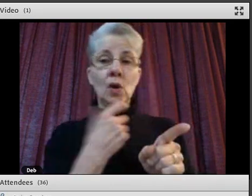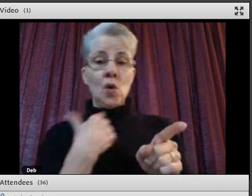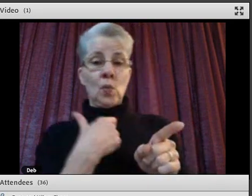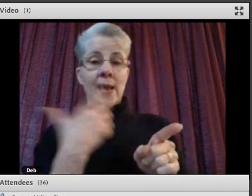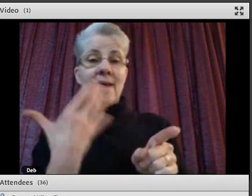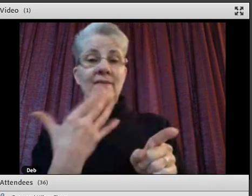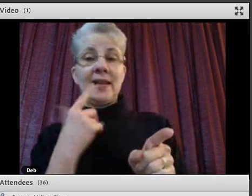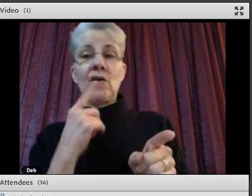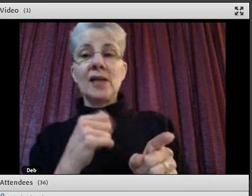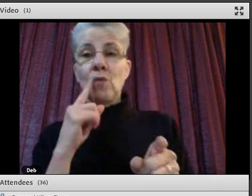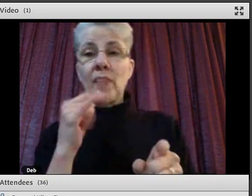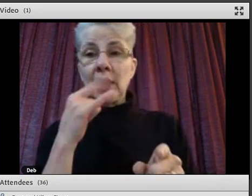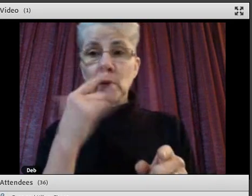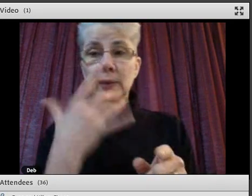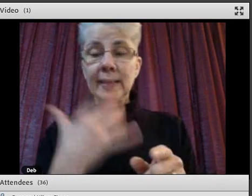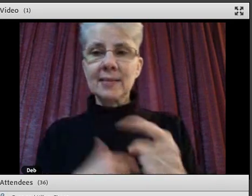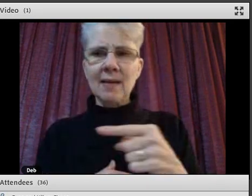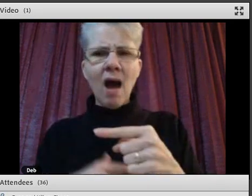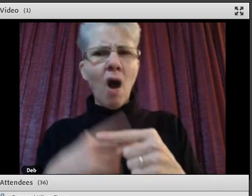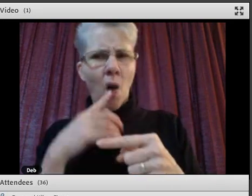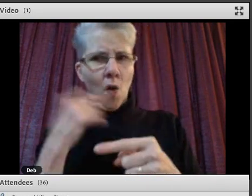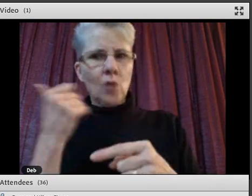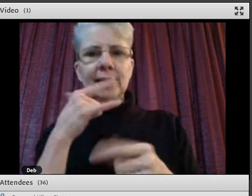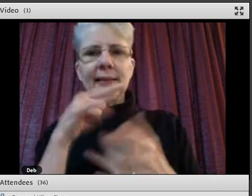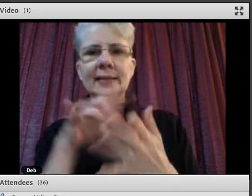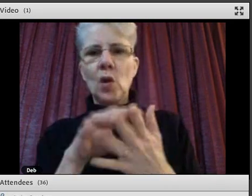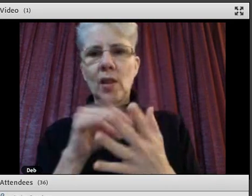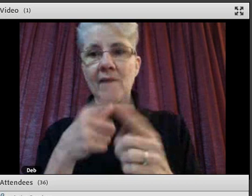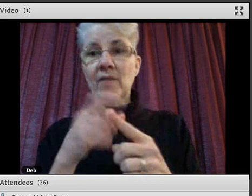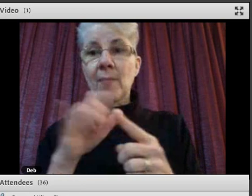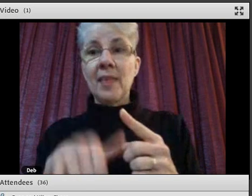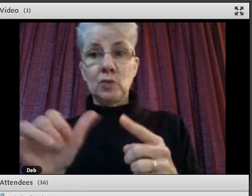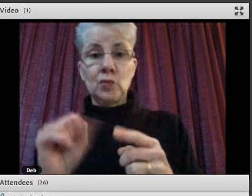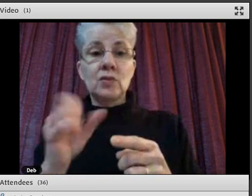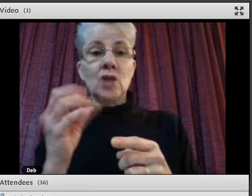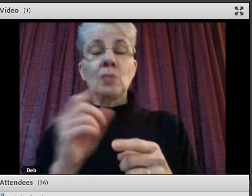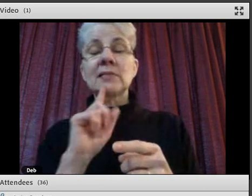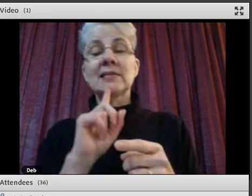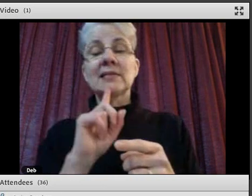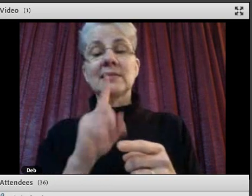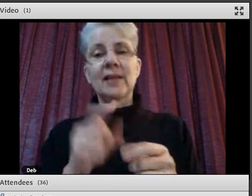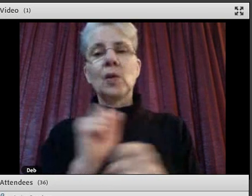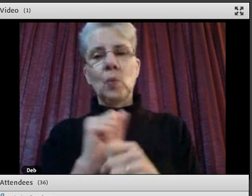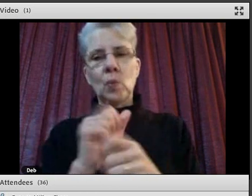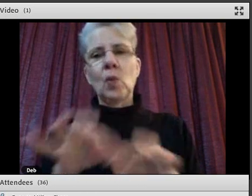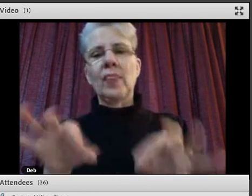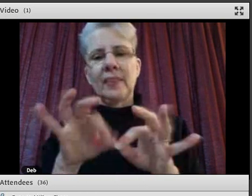Hilary: And this lesson is really cool because we have it here as for the little kids, but the older kids can learn a lot from it, too.